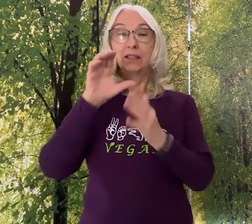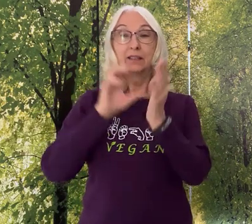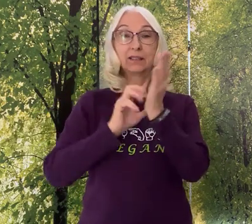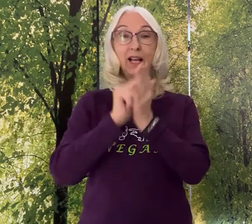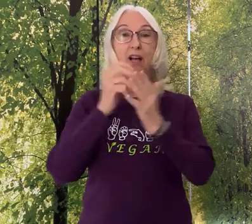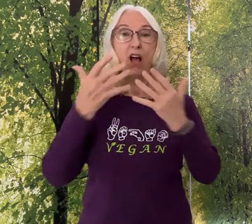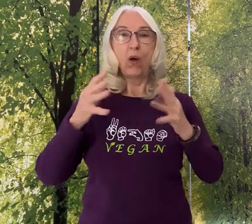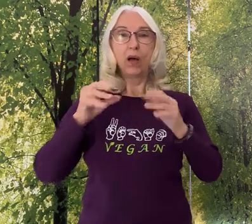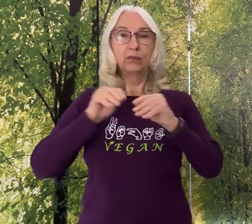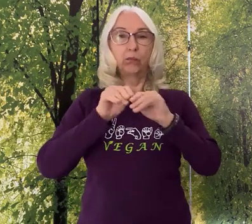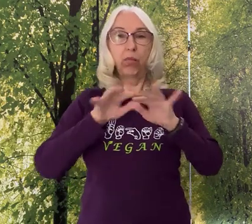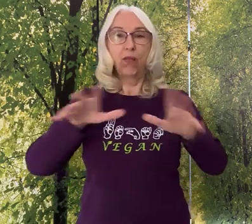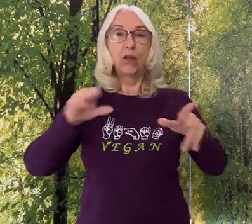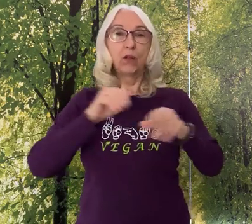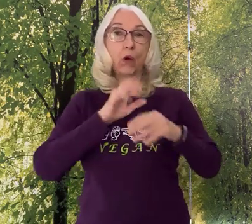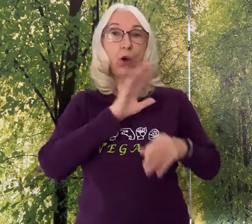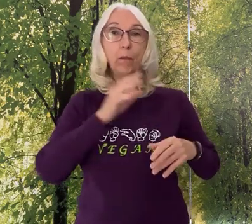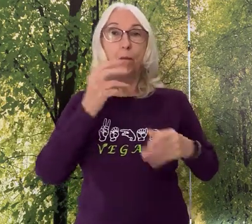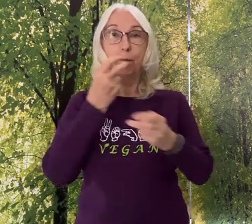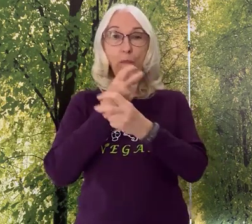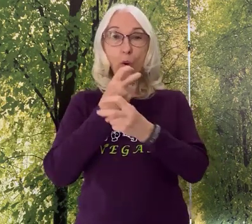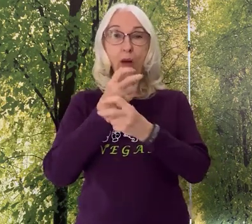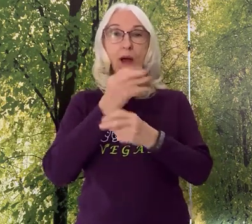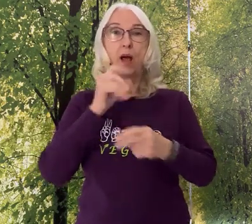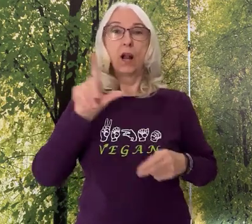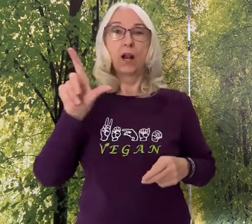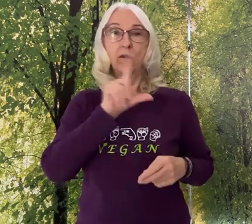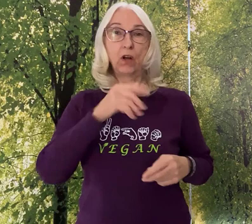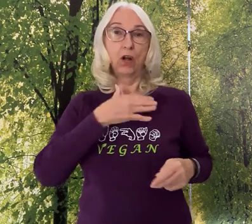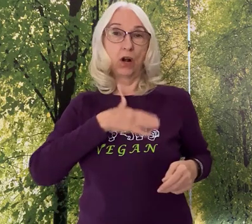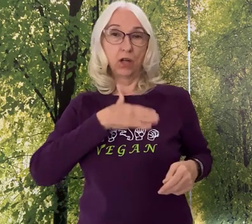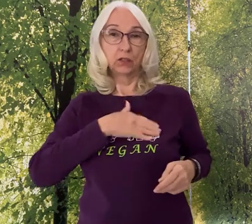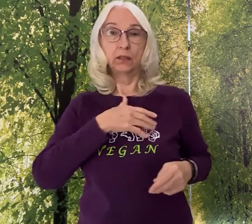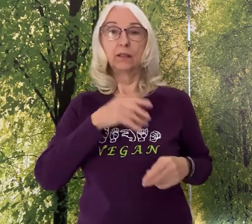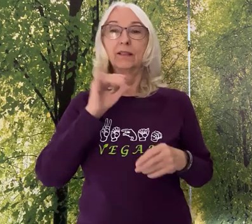Cancer had already spread to her bones and left lung, and